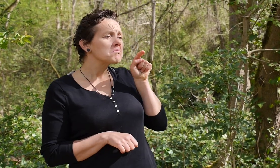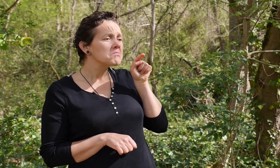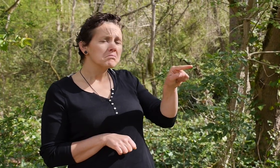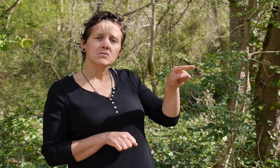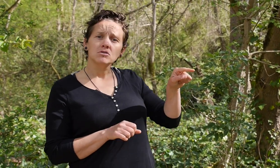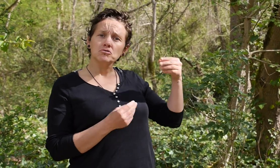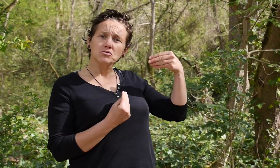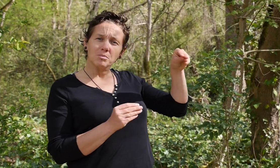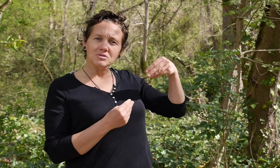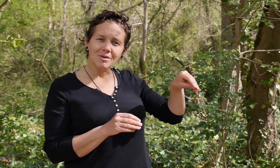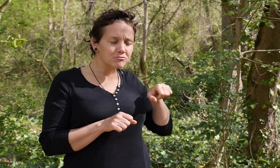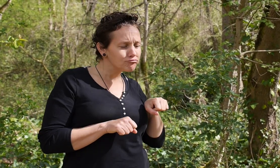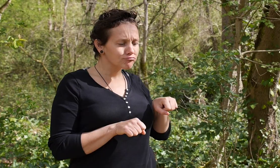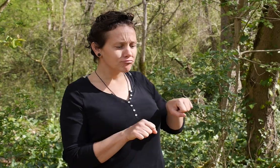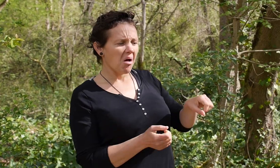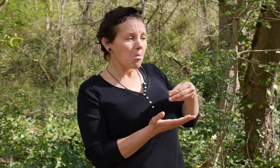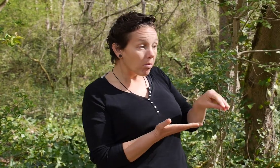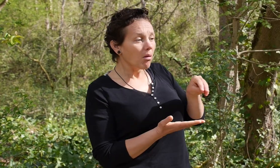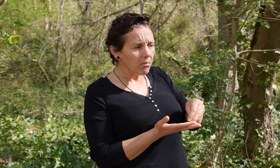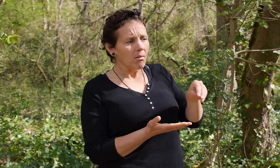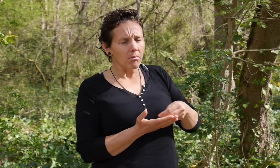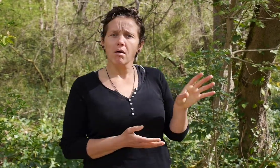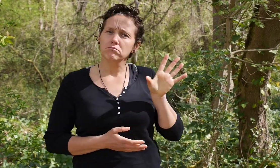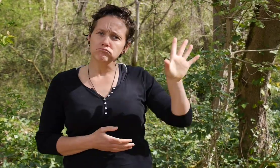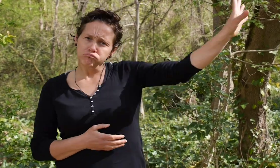Shove being a slave to commercialism and stop always buying our food!